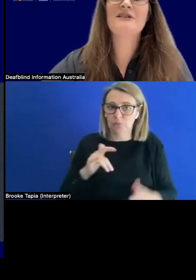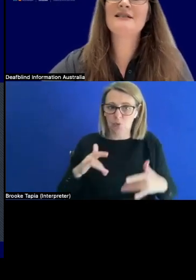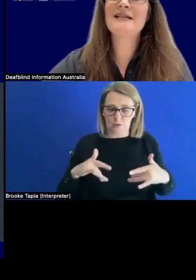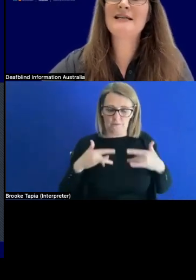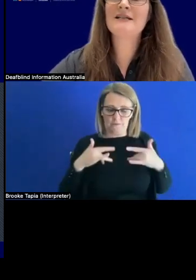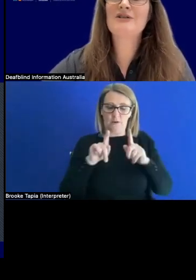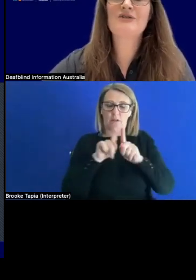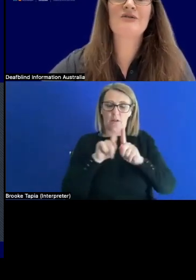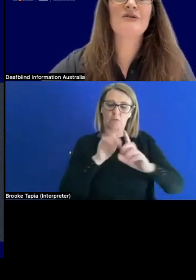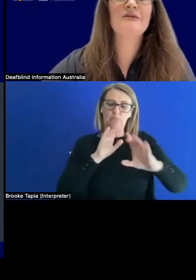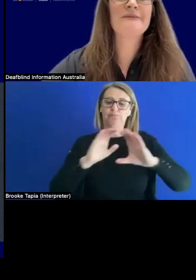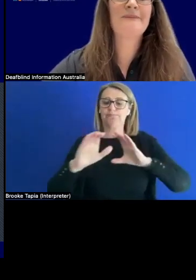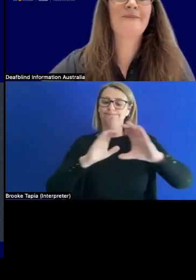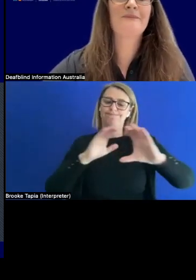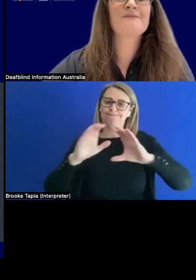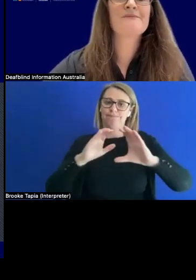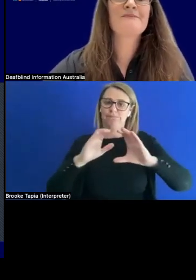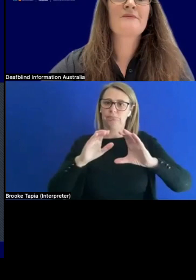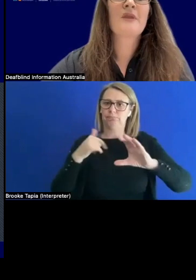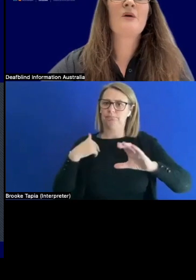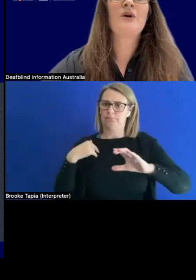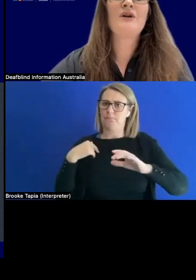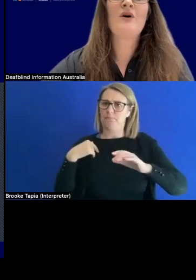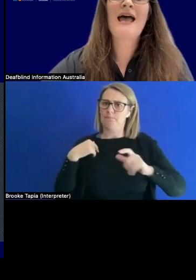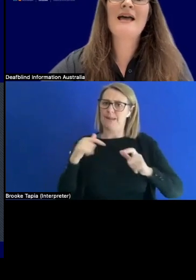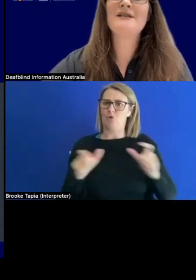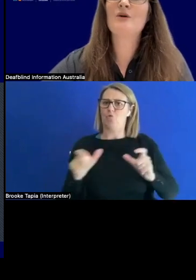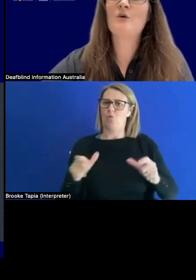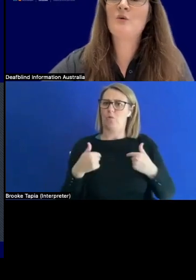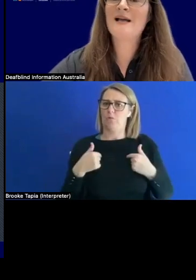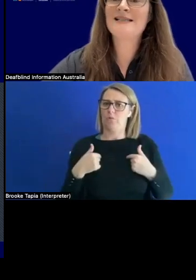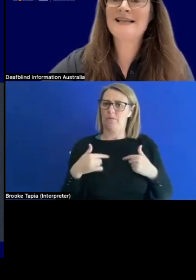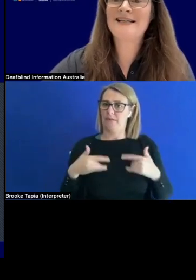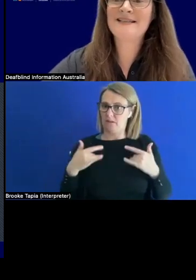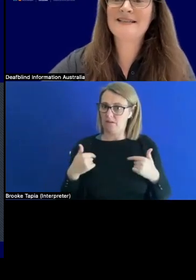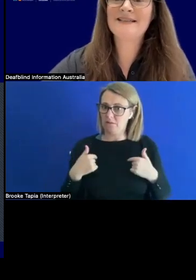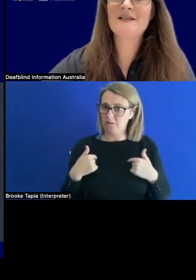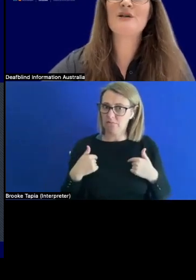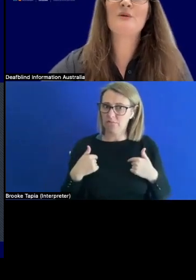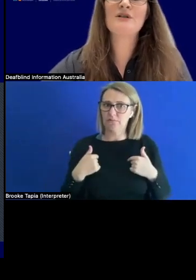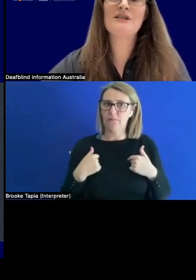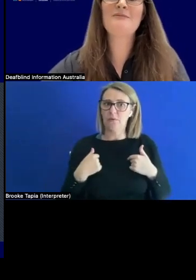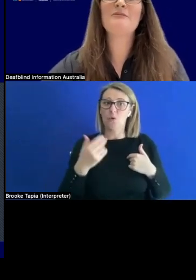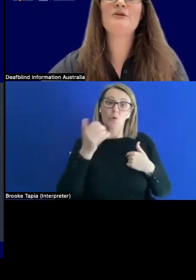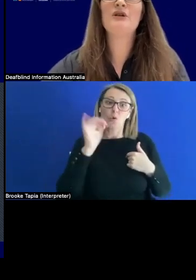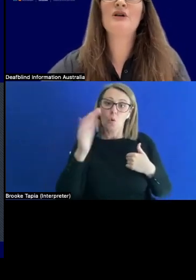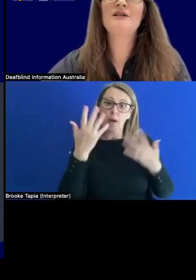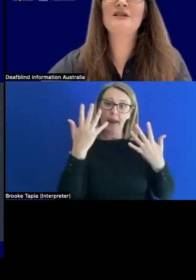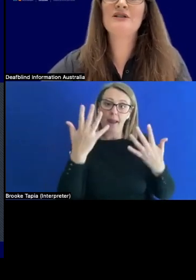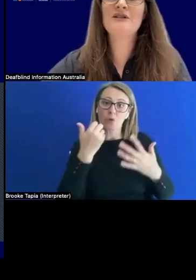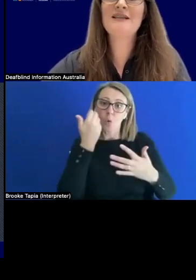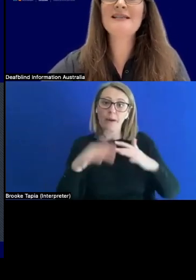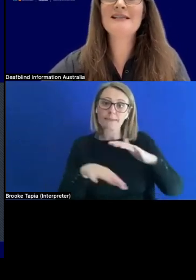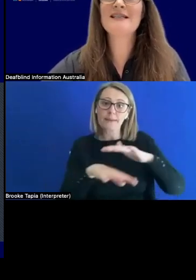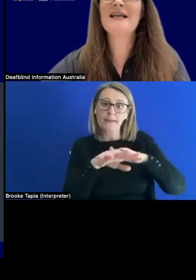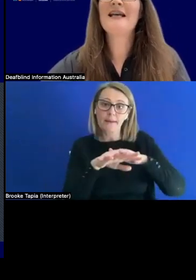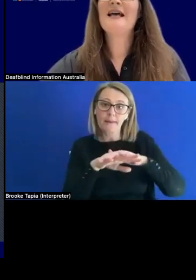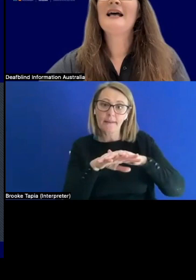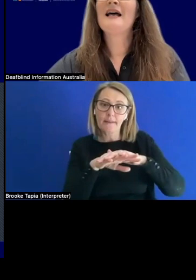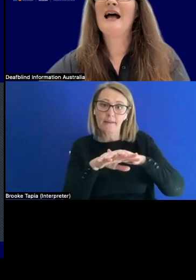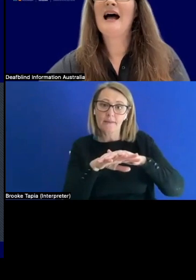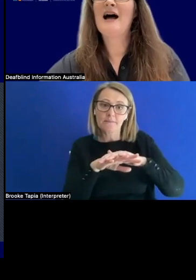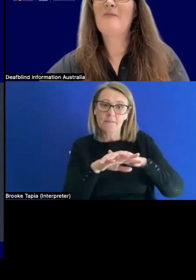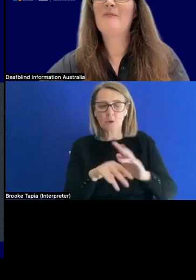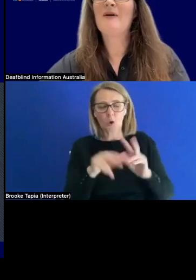to take control? Were your hands always under? So, watching people learn to do this,